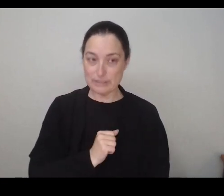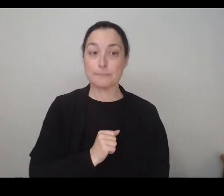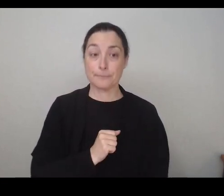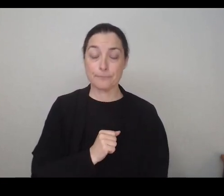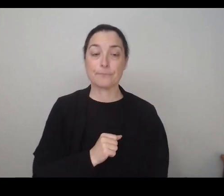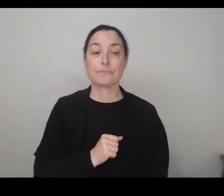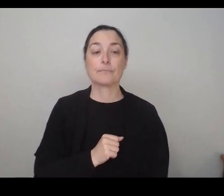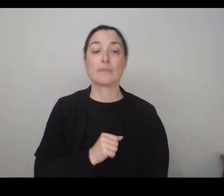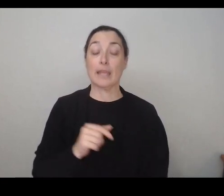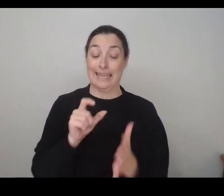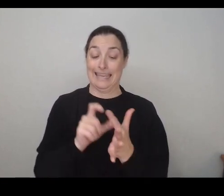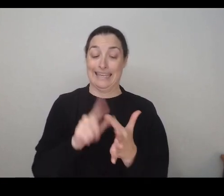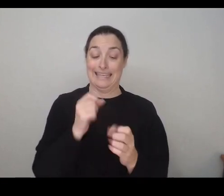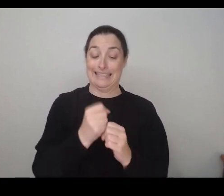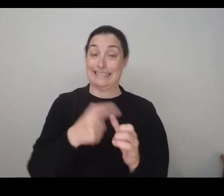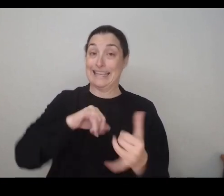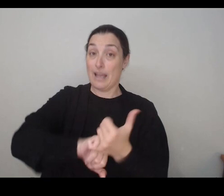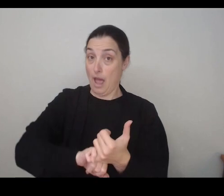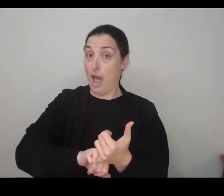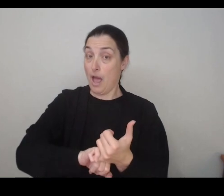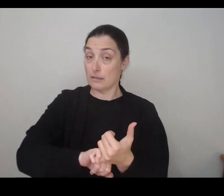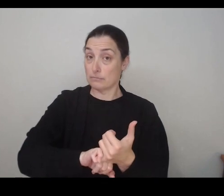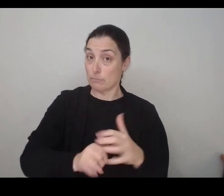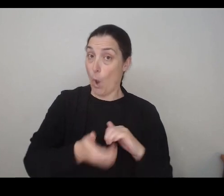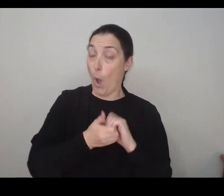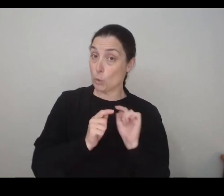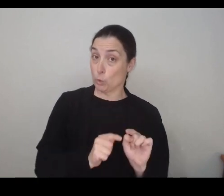and Degas was the main supporter of Gauguin in the '90s,